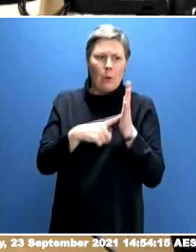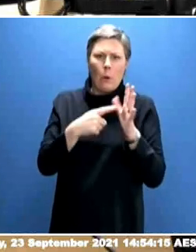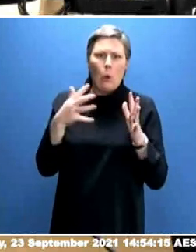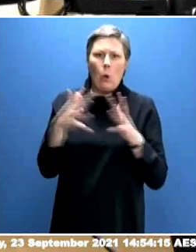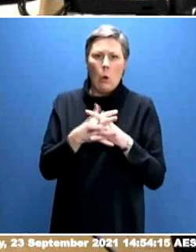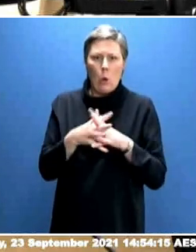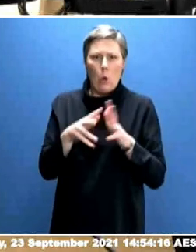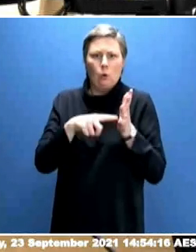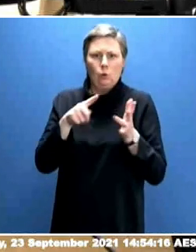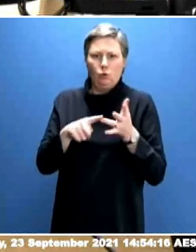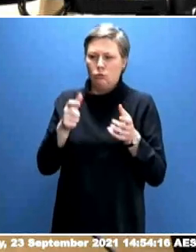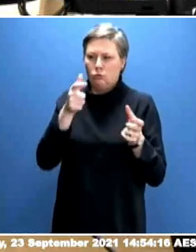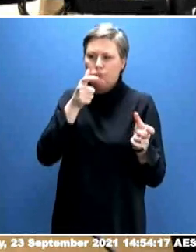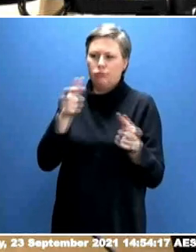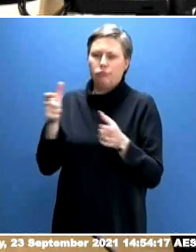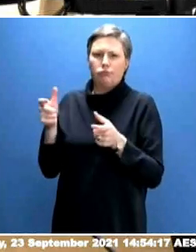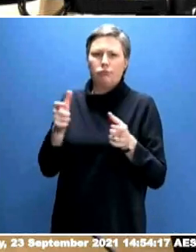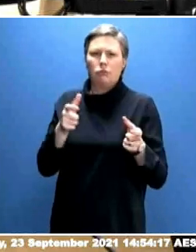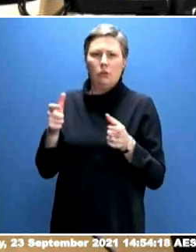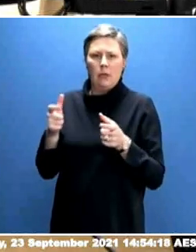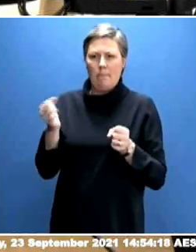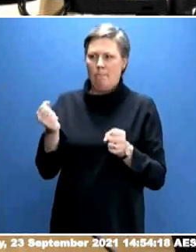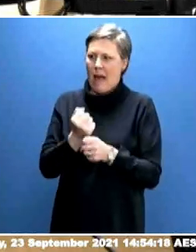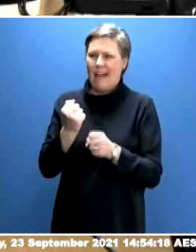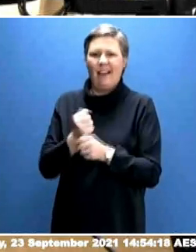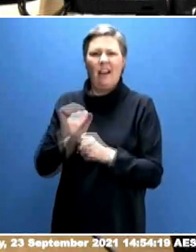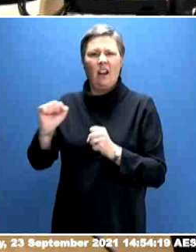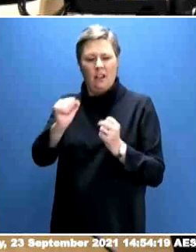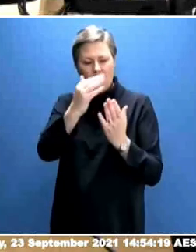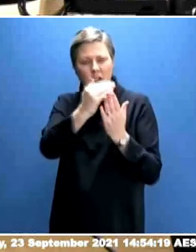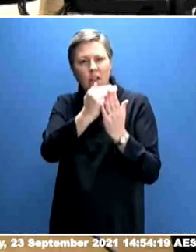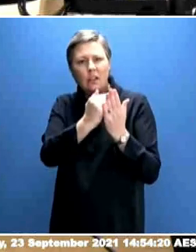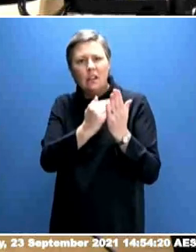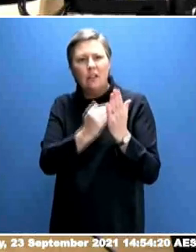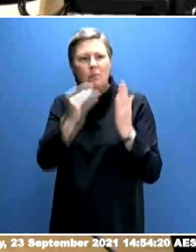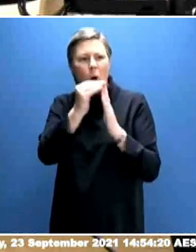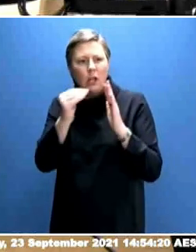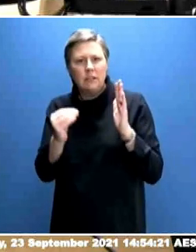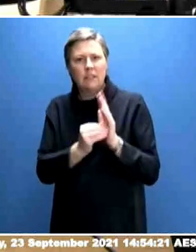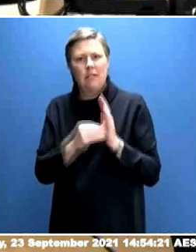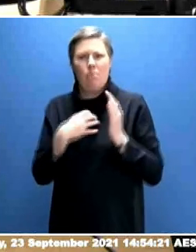framework that would underpin the operation and the eligibility and the